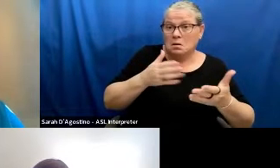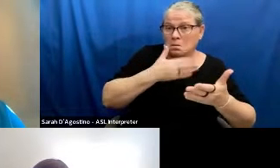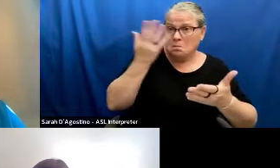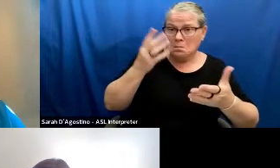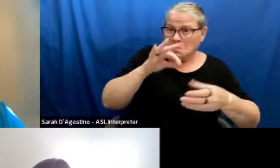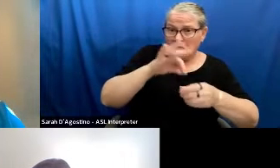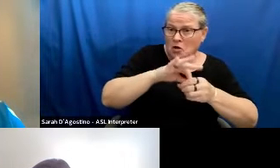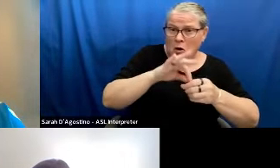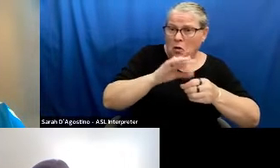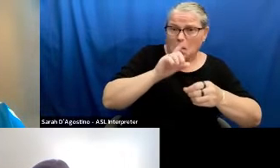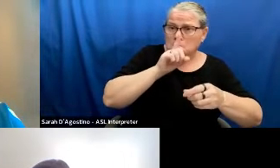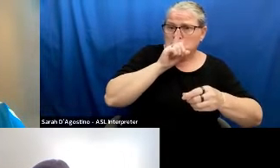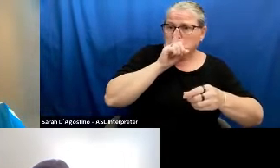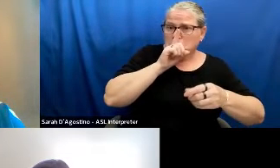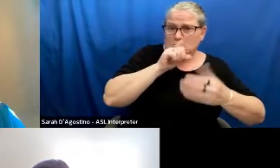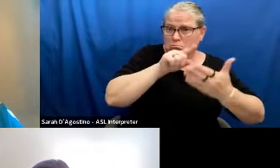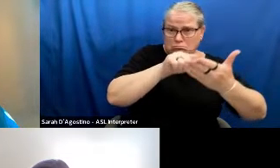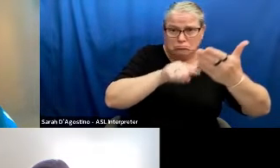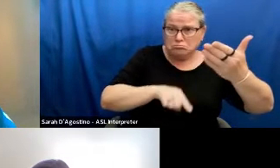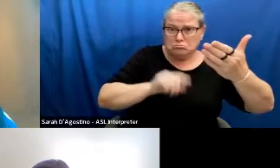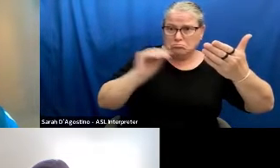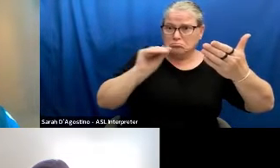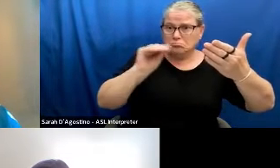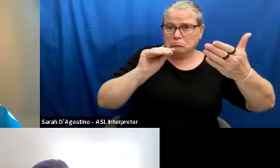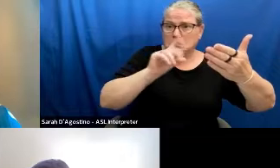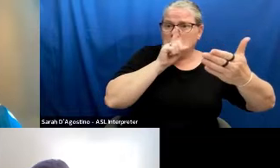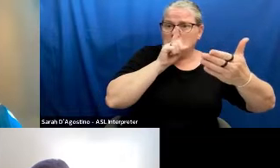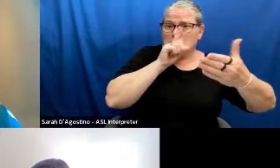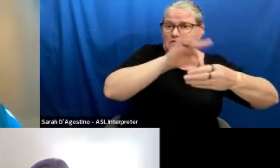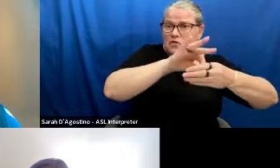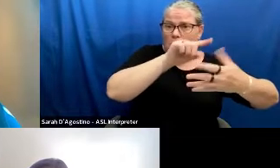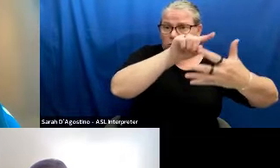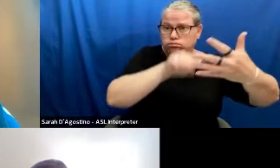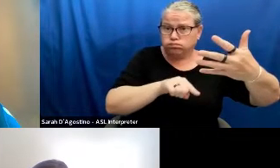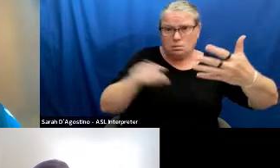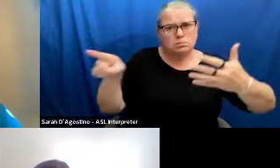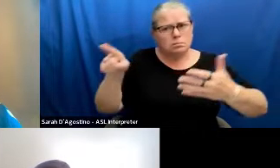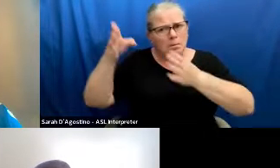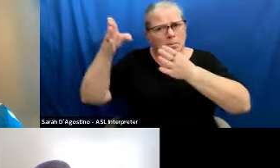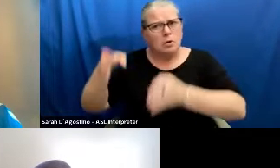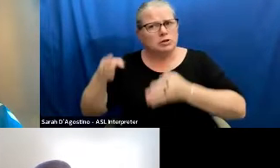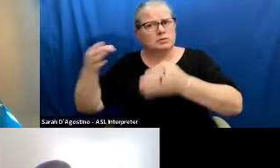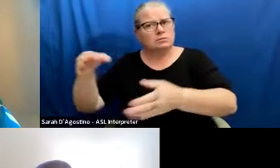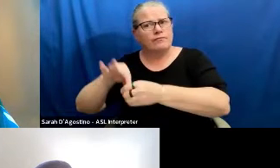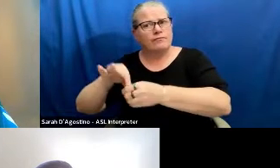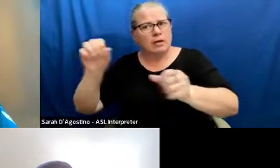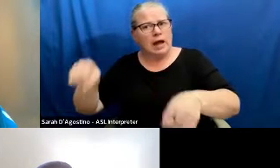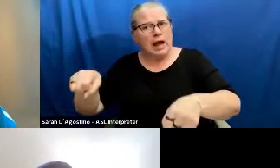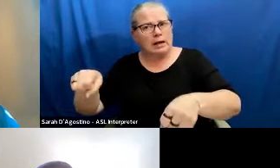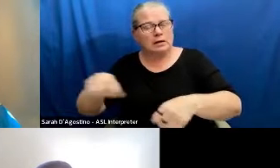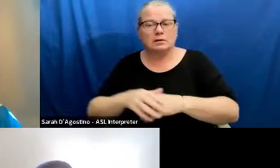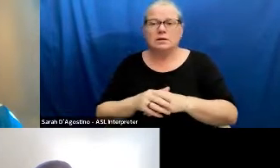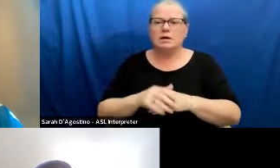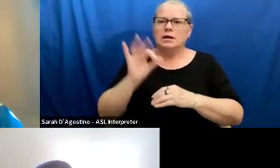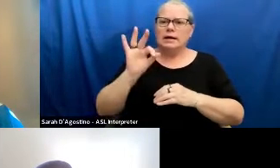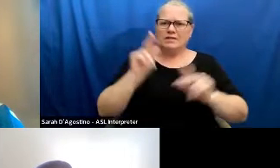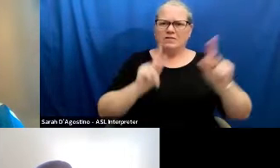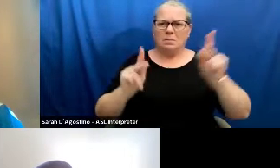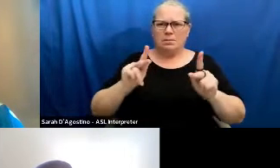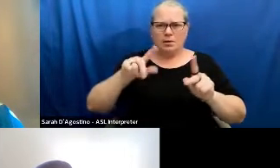they retain their right to vote if people have questions about what a conservatorship means in